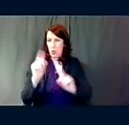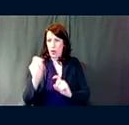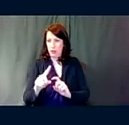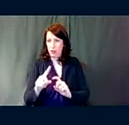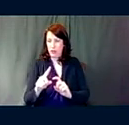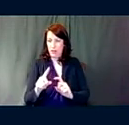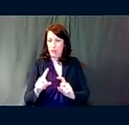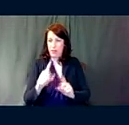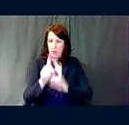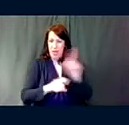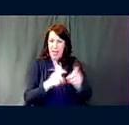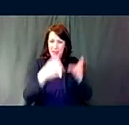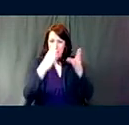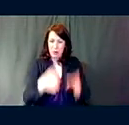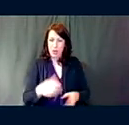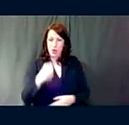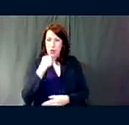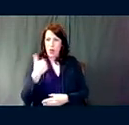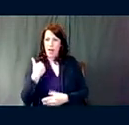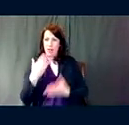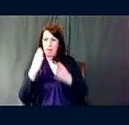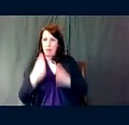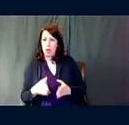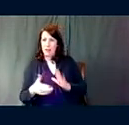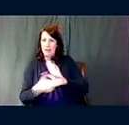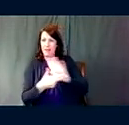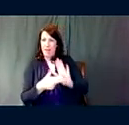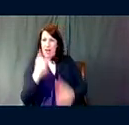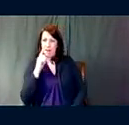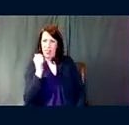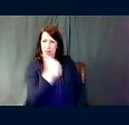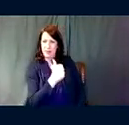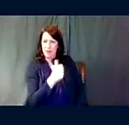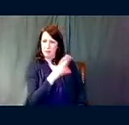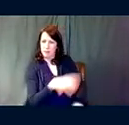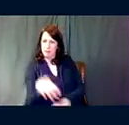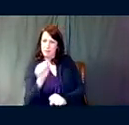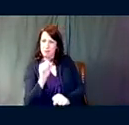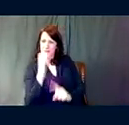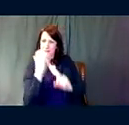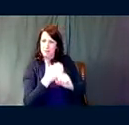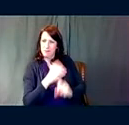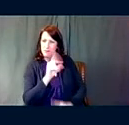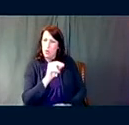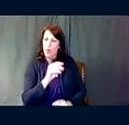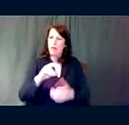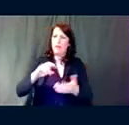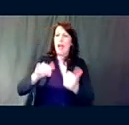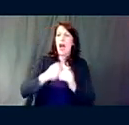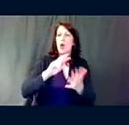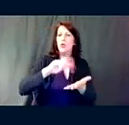YOU DON'T HAVE THE STUDY COORDINATOR DEFINE WHO THEY ARE. YOU ASK THE INDIVIDUALS. HOW DO YOU DEFINE YOURSELF?